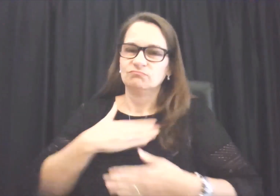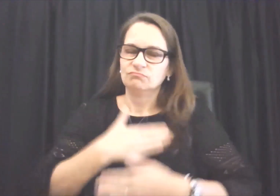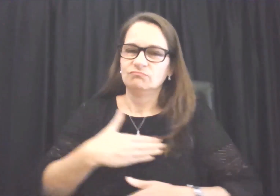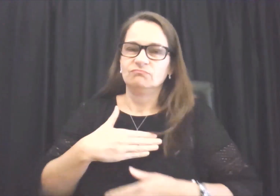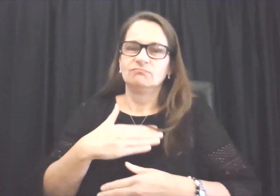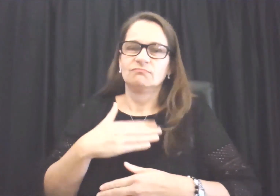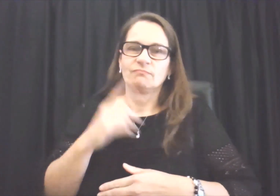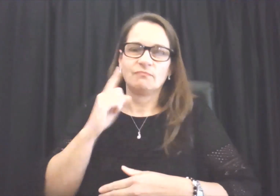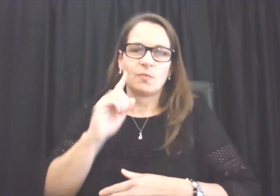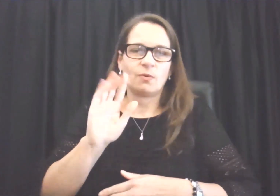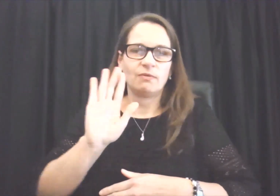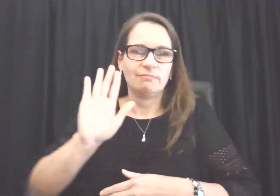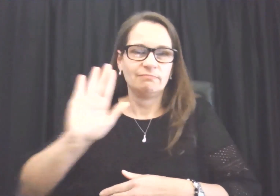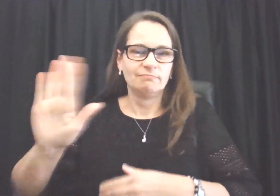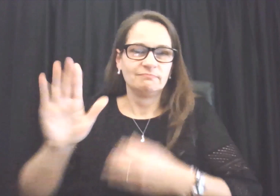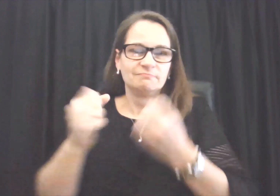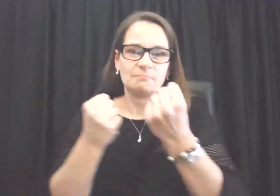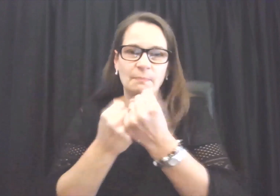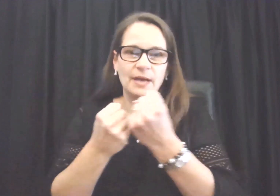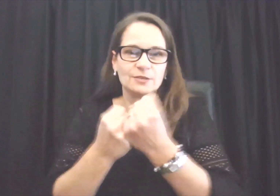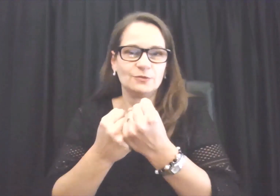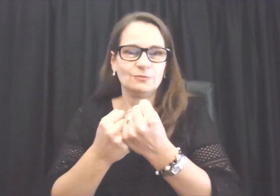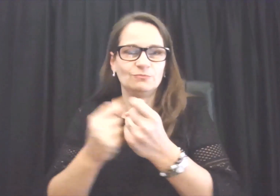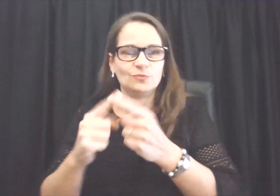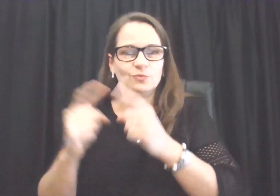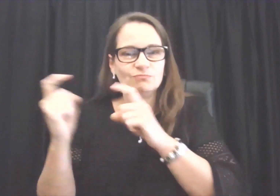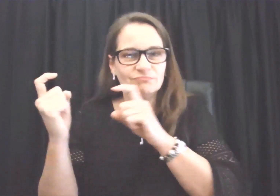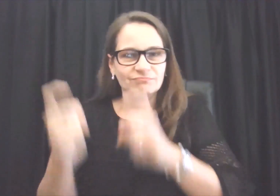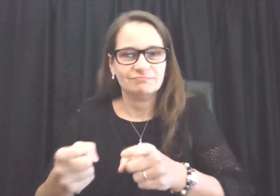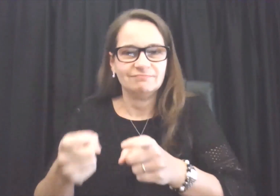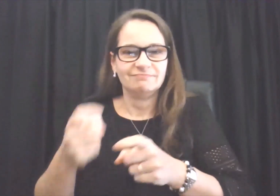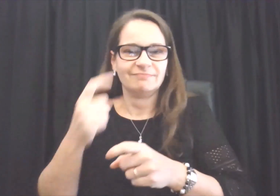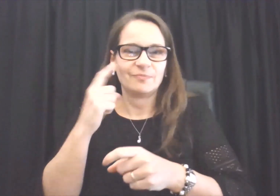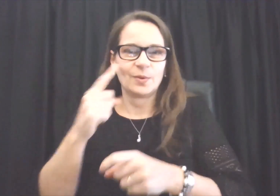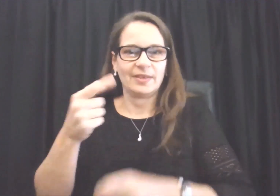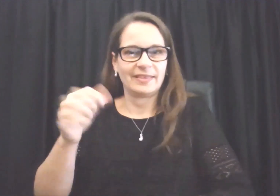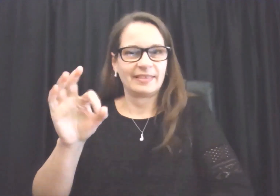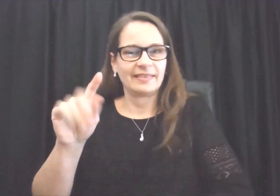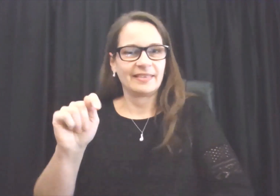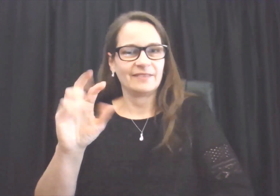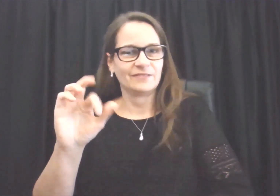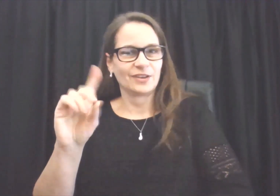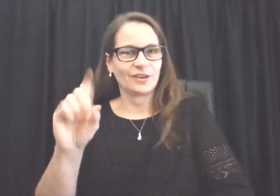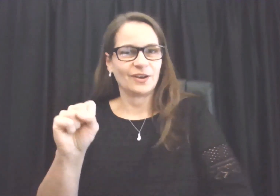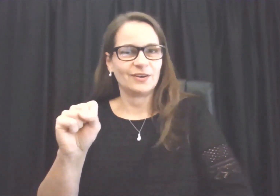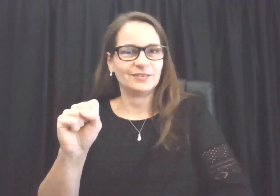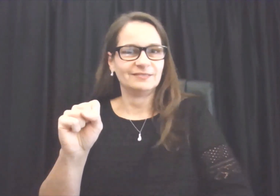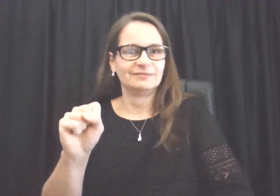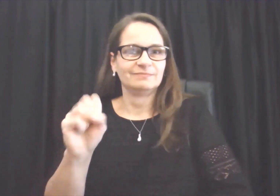we're so appreciative of their generous donation by sponsoring these gift cards